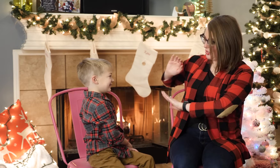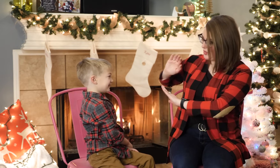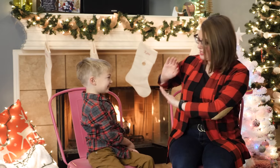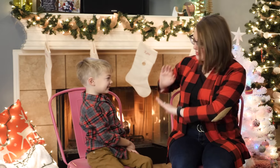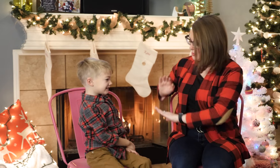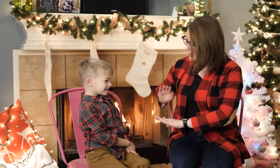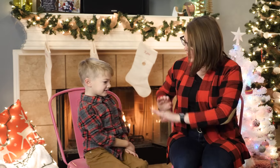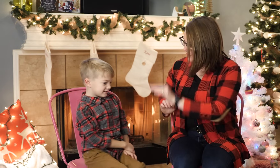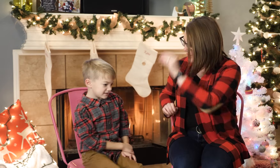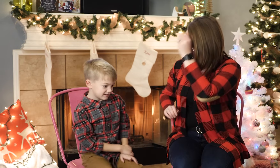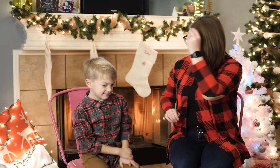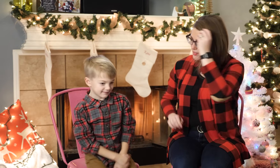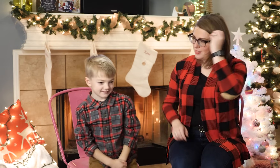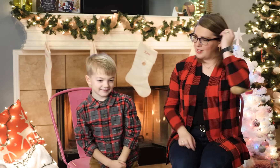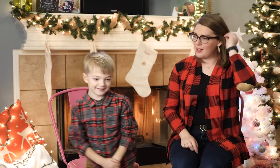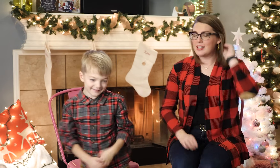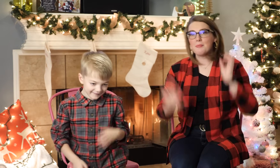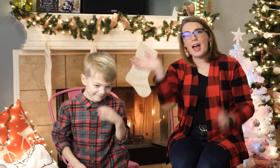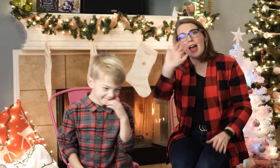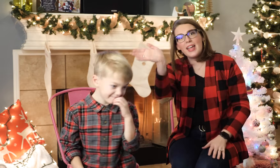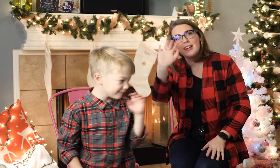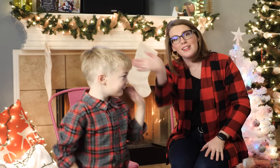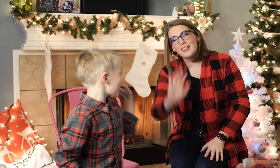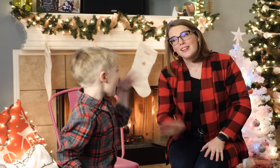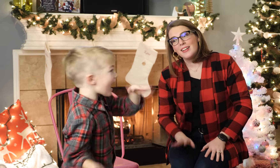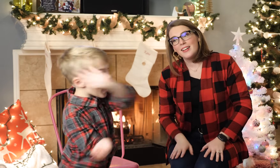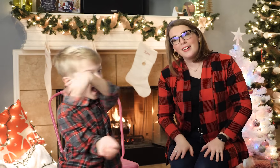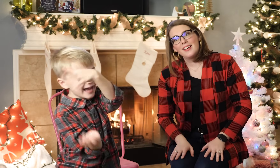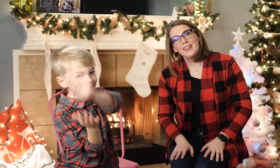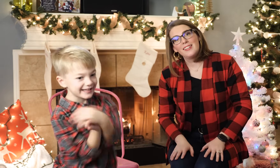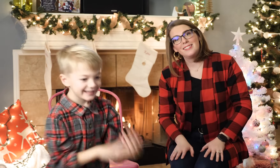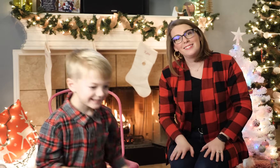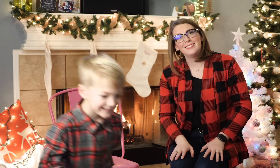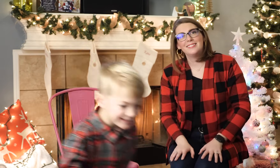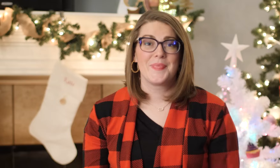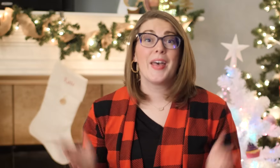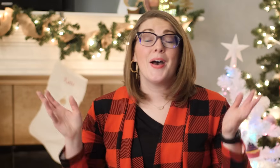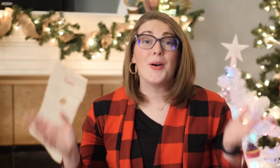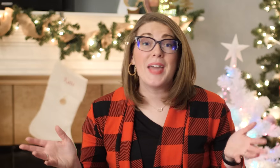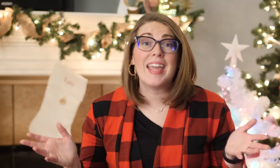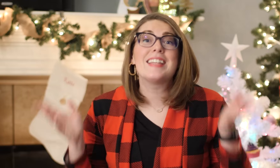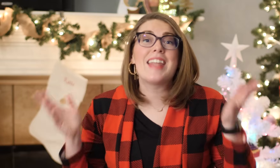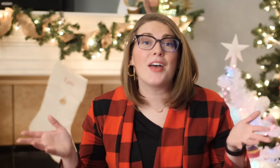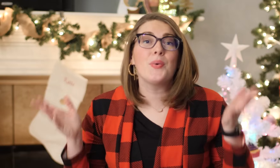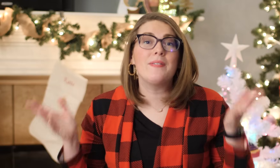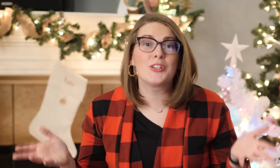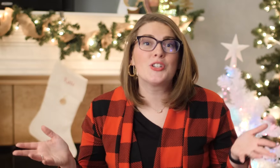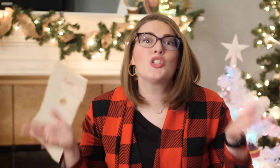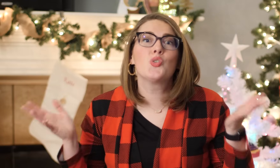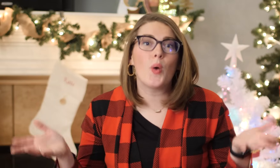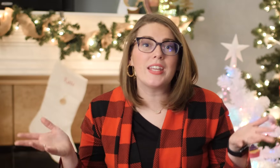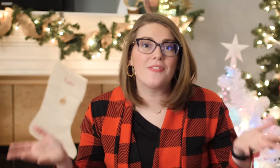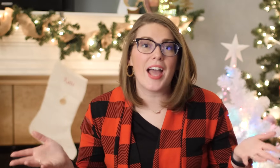you guys have some cool high fives. Alright say bye! Bye! Okay now that we've learned 25